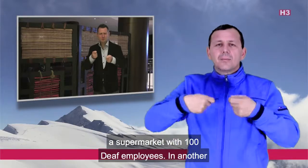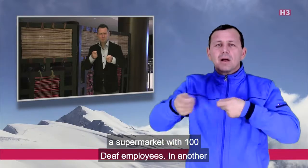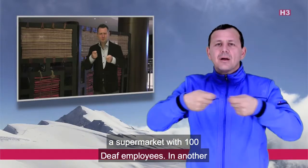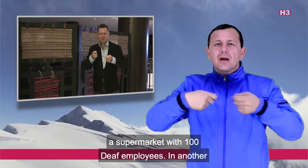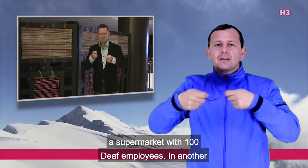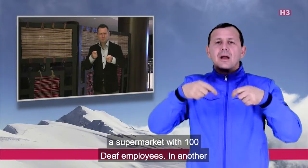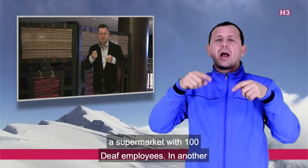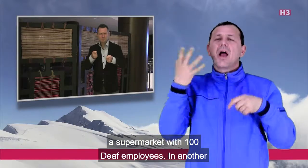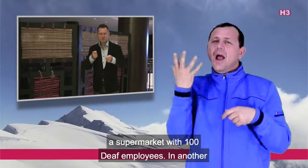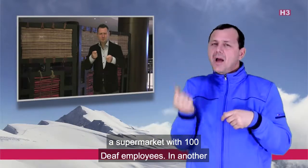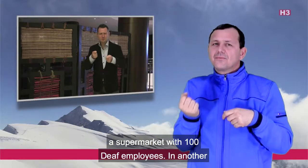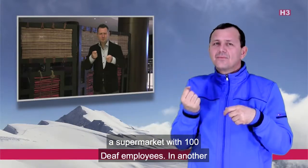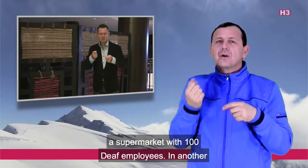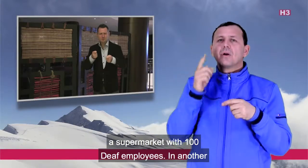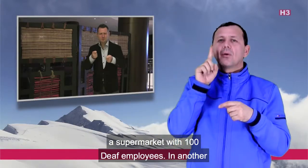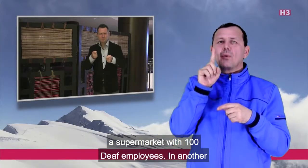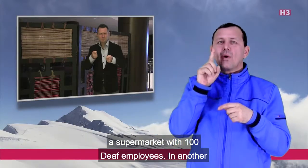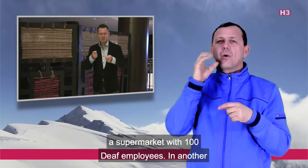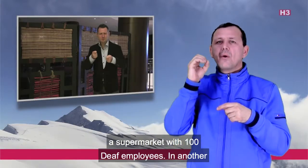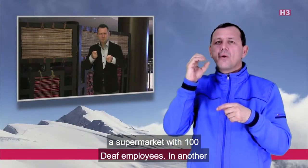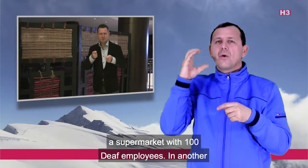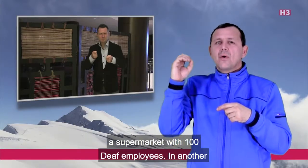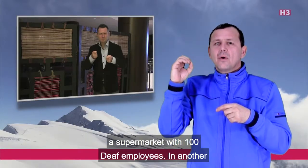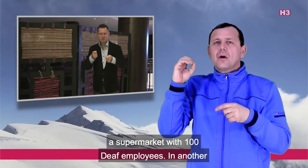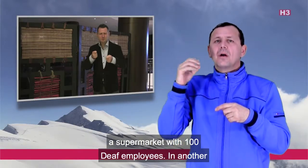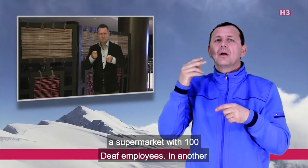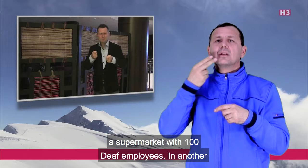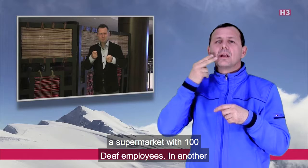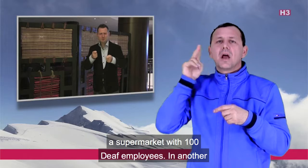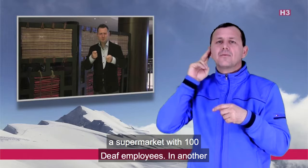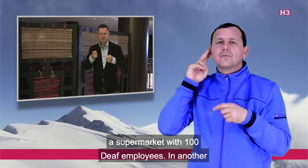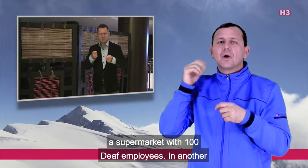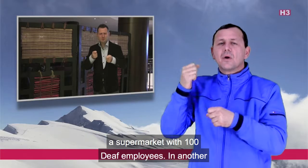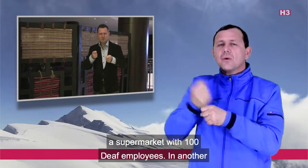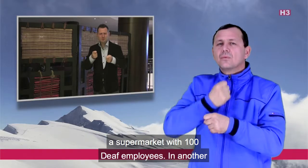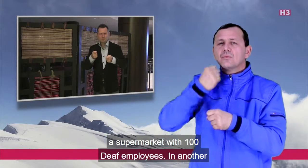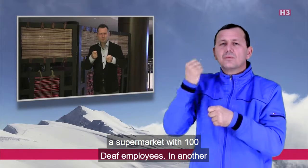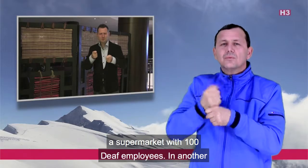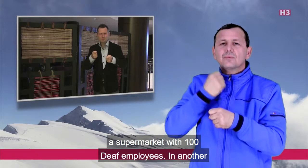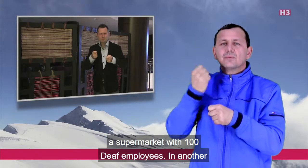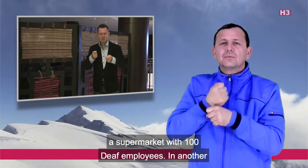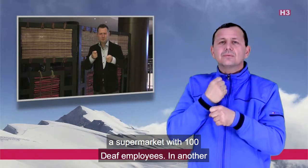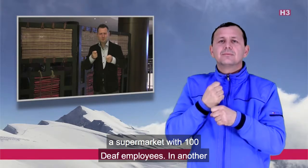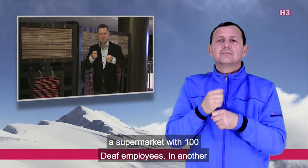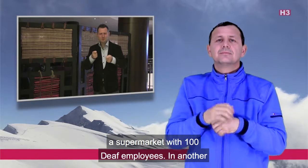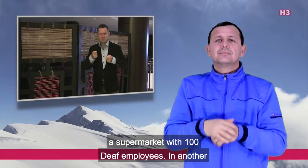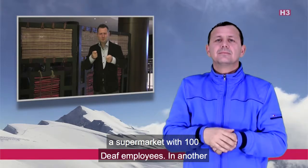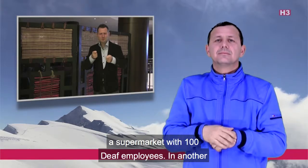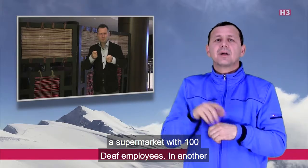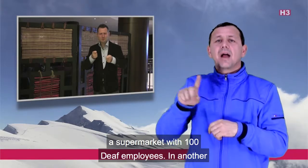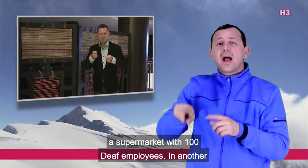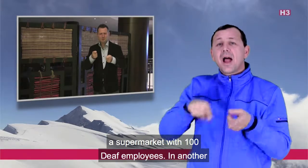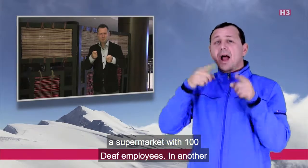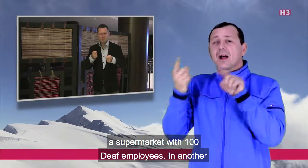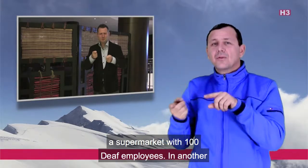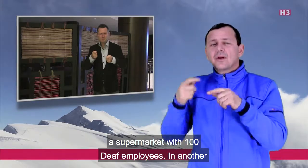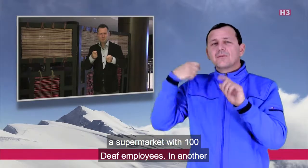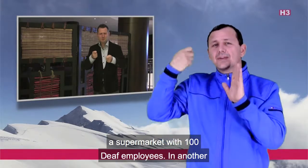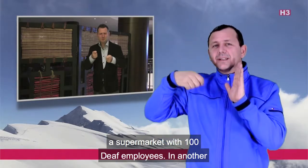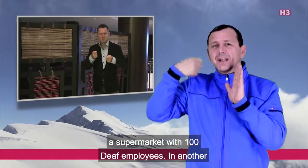a supermarket with 100 Deaf employees. In another